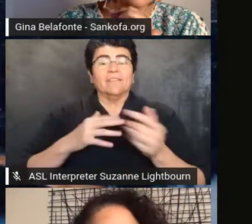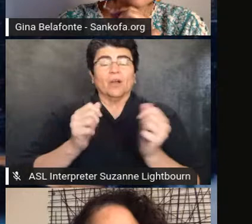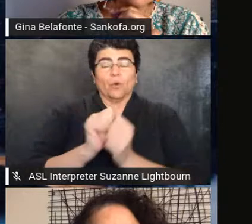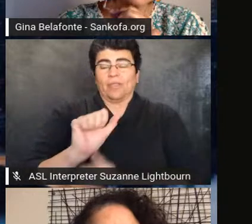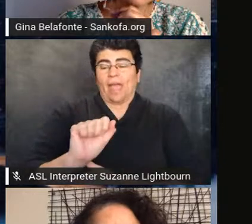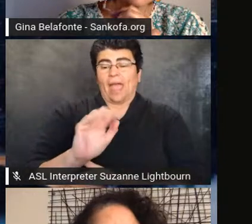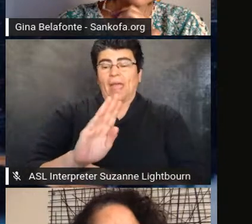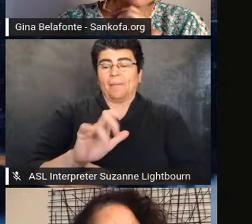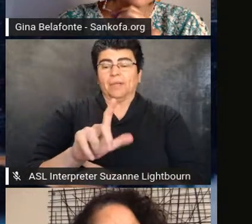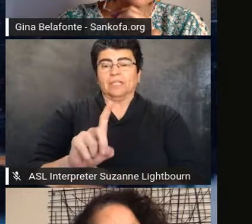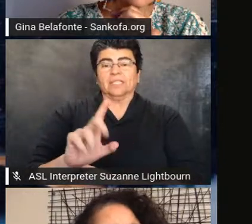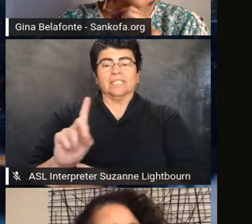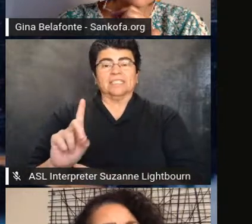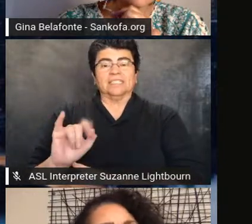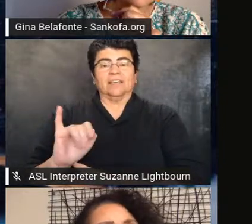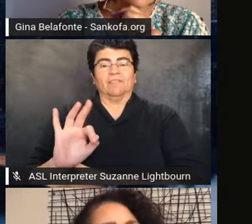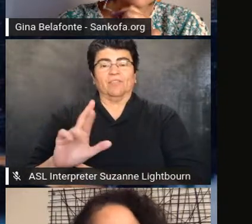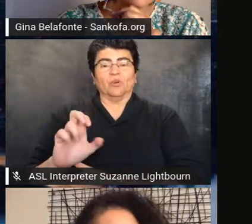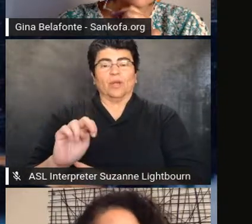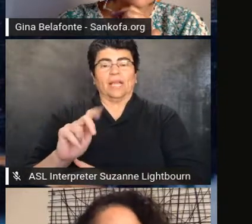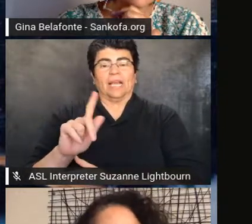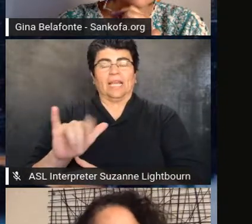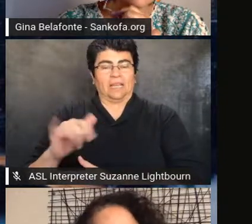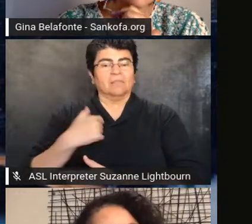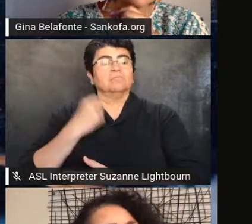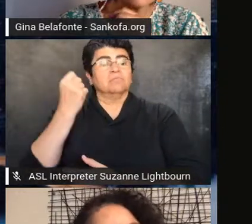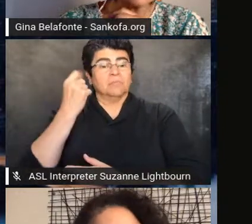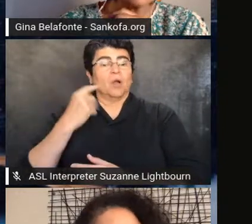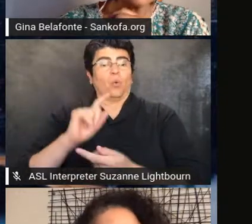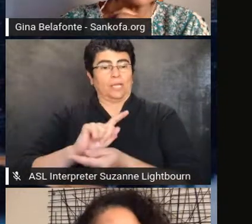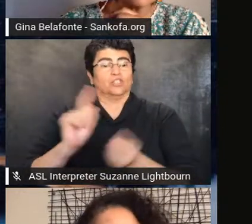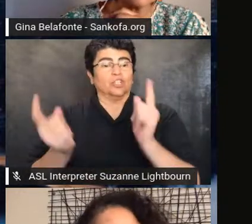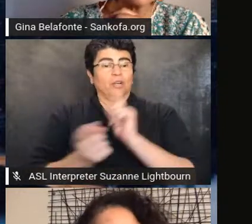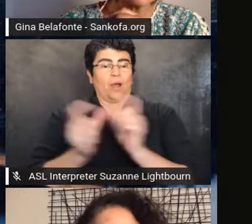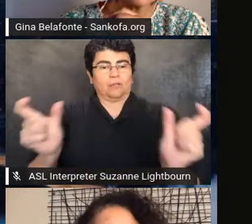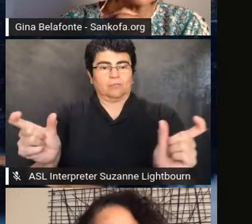it was so important that we did turn it around and we did do something different,